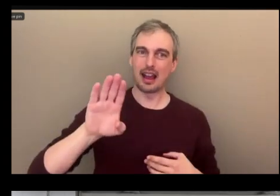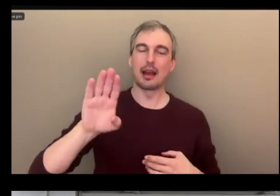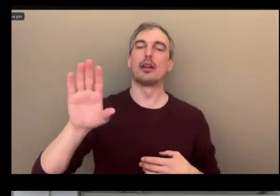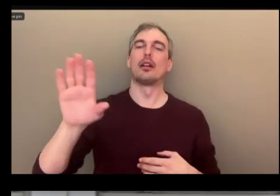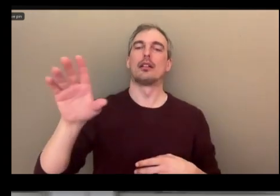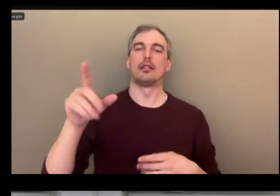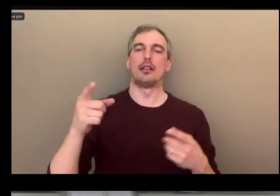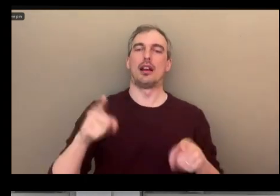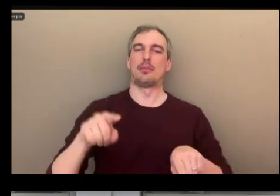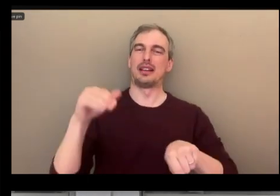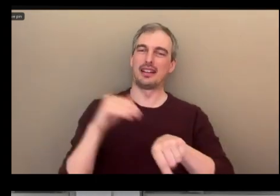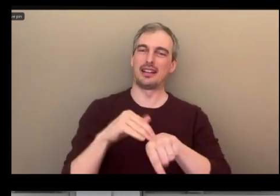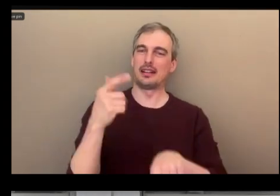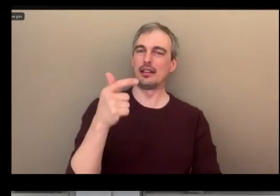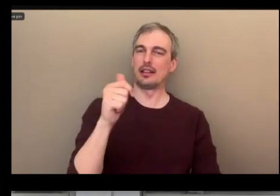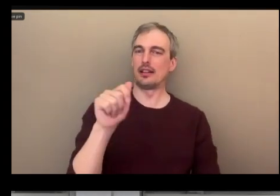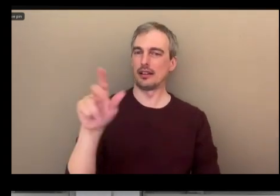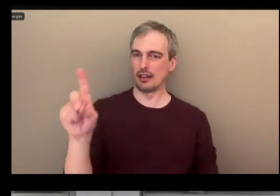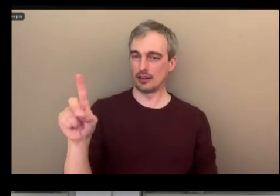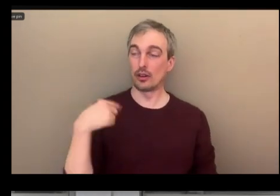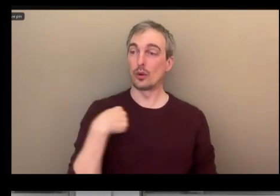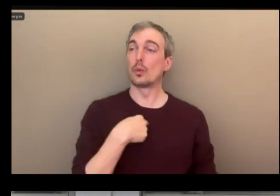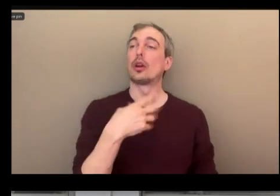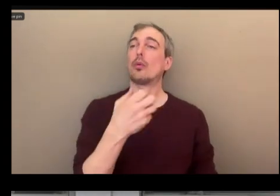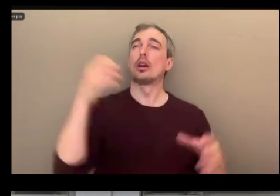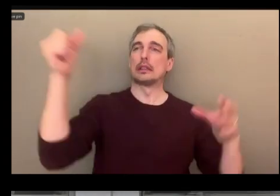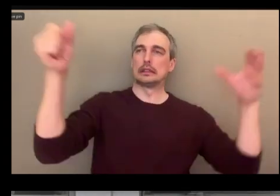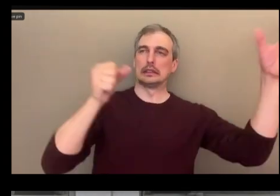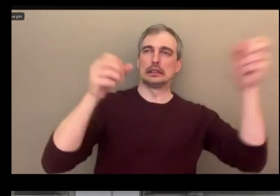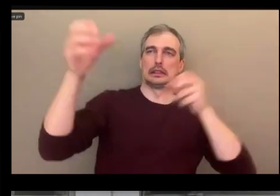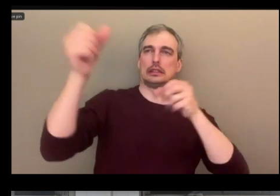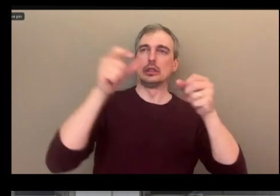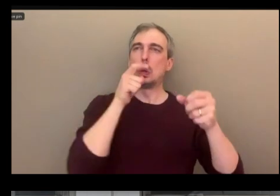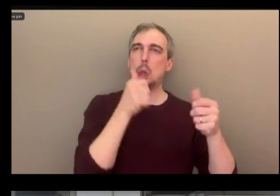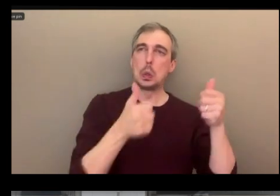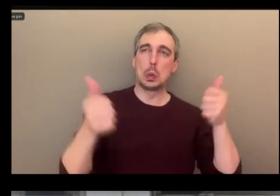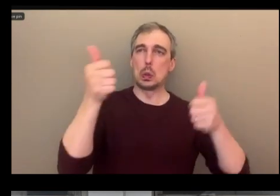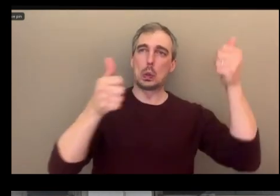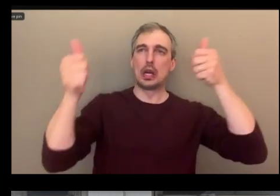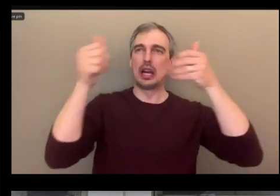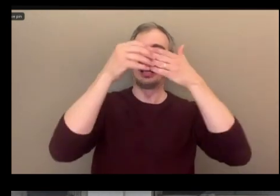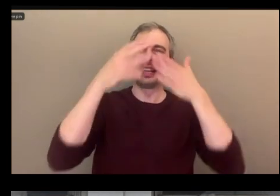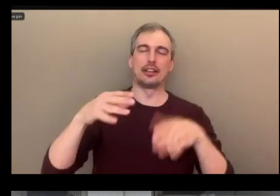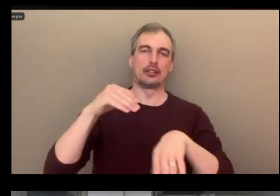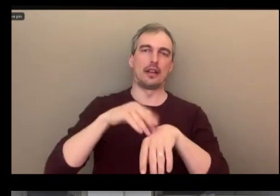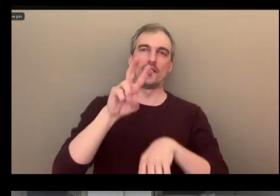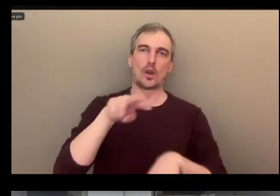Talk about why this was important to Verizon. Why is it important to our customers or our employees.